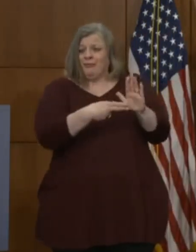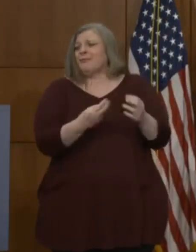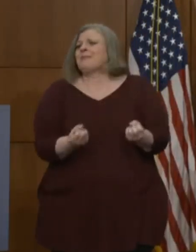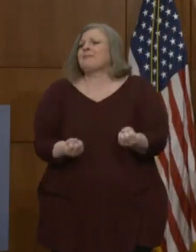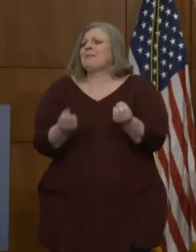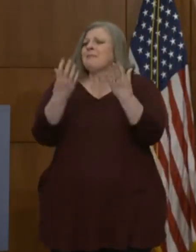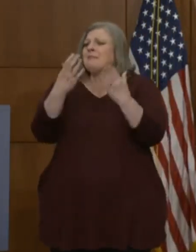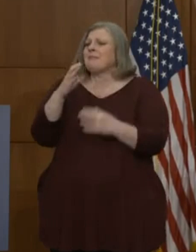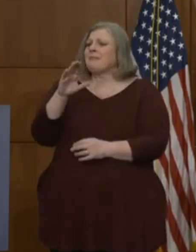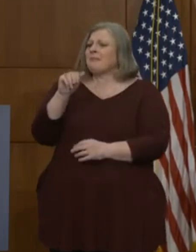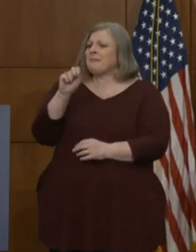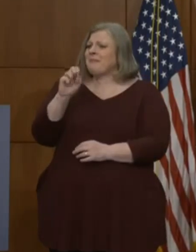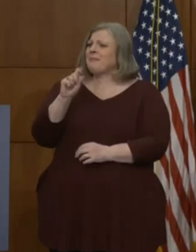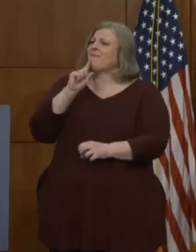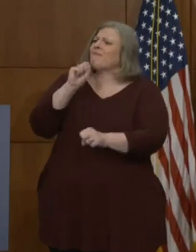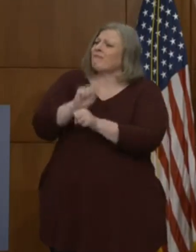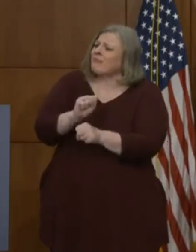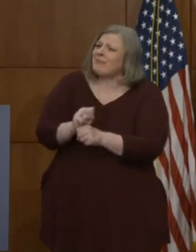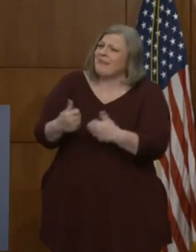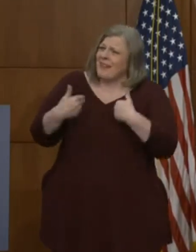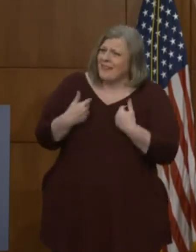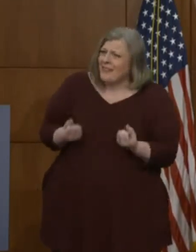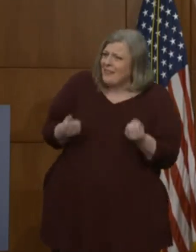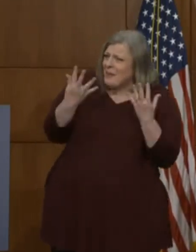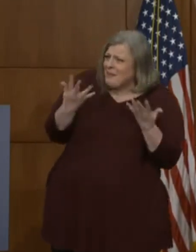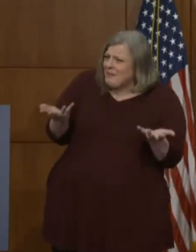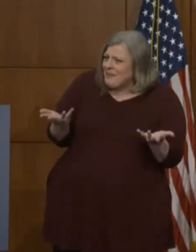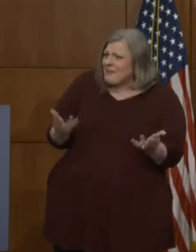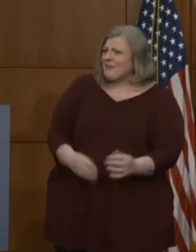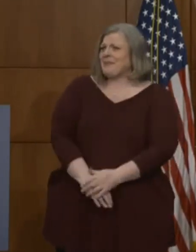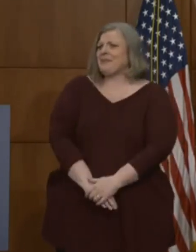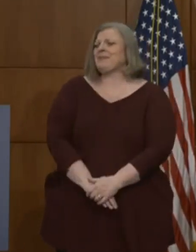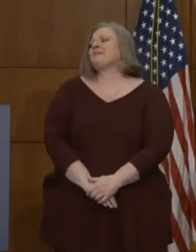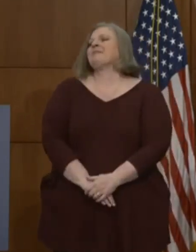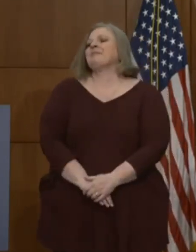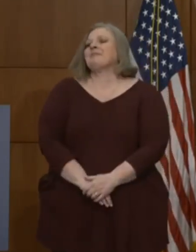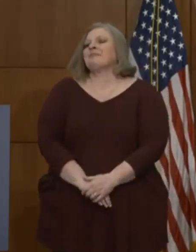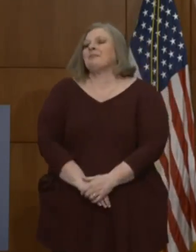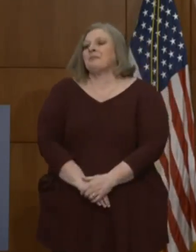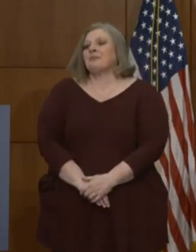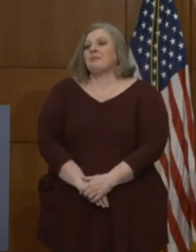NUMBER OF CASES DO WE ACTUALLY HAVE. HI THANKS FOR THE HAVE. HI THANKS FOR THE QUESTION TO THE QUESTIONS ABOUT